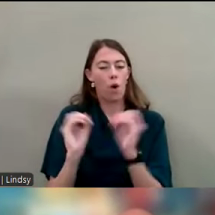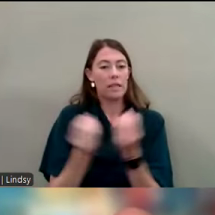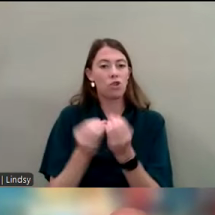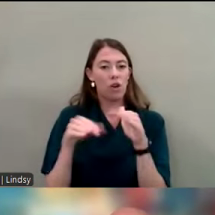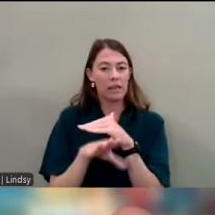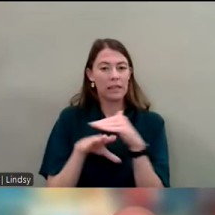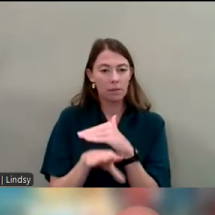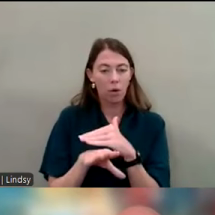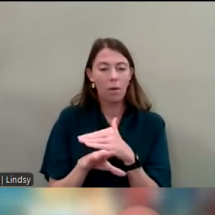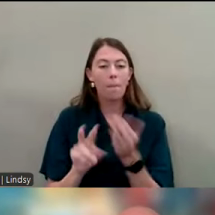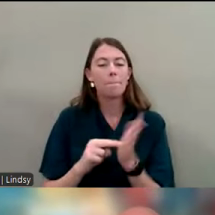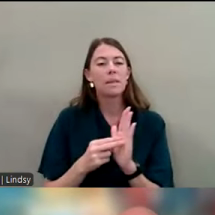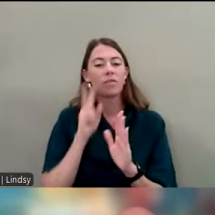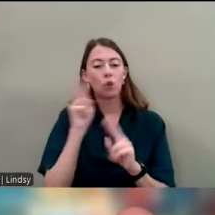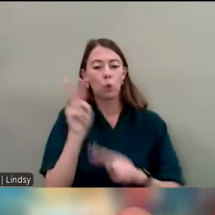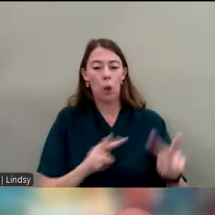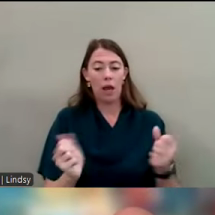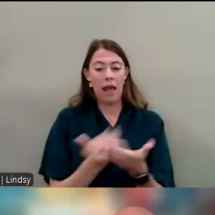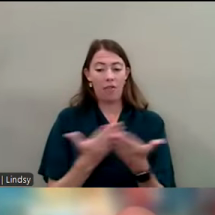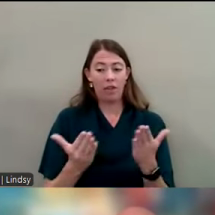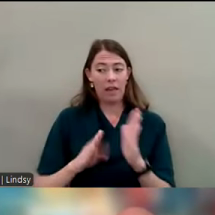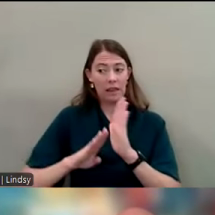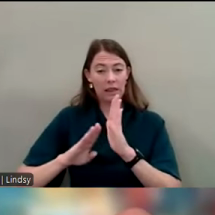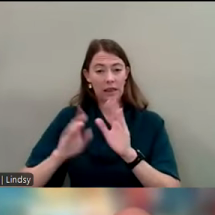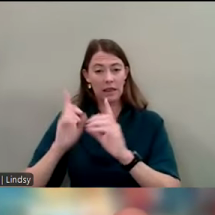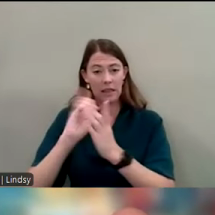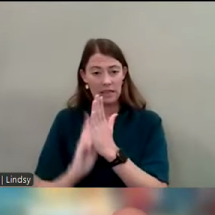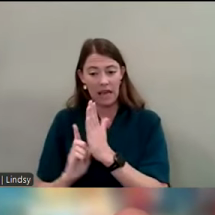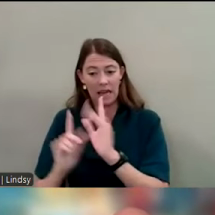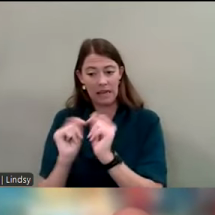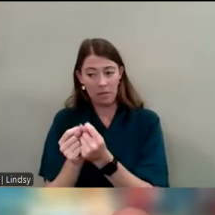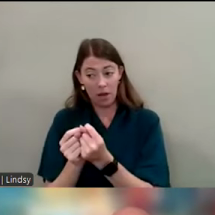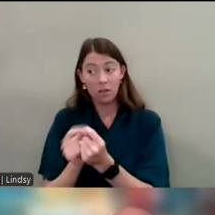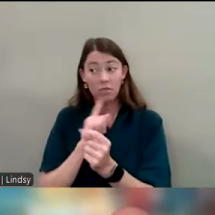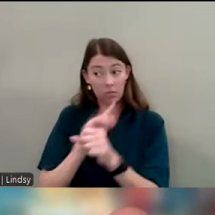everything the design team does is accessible design, whether it's internal team or a team